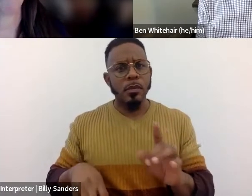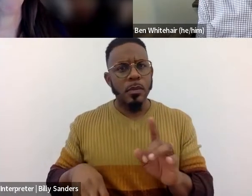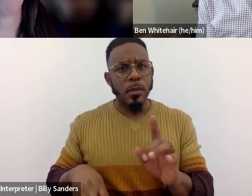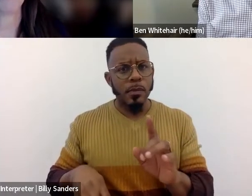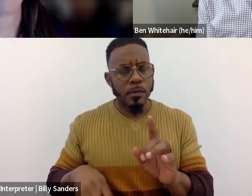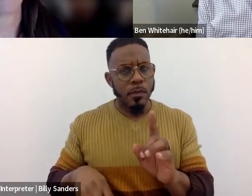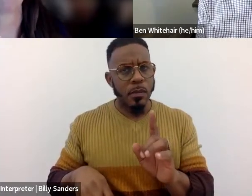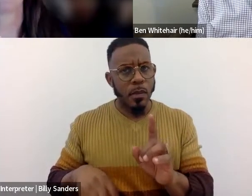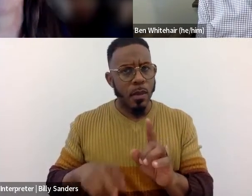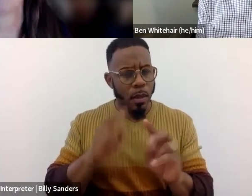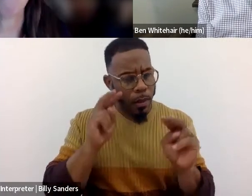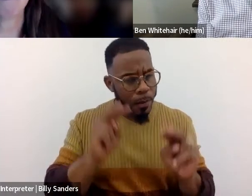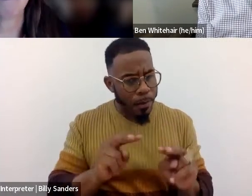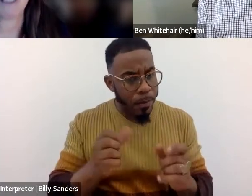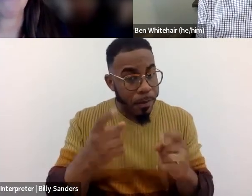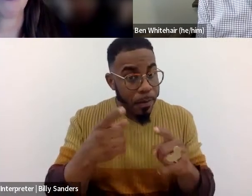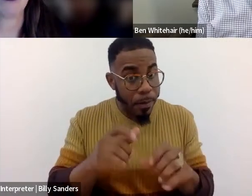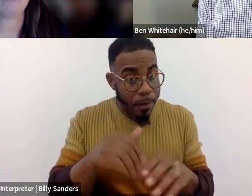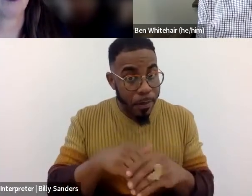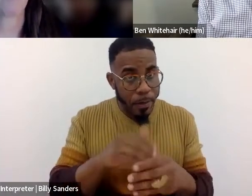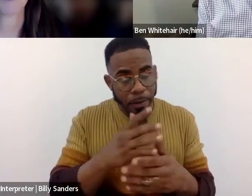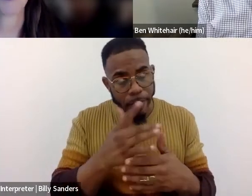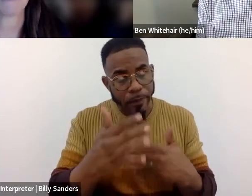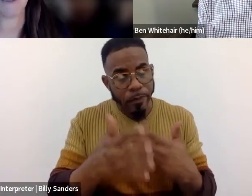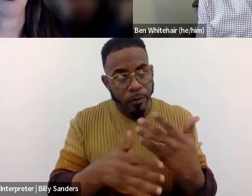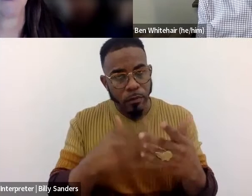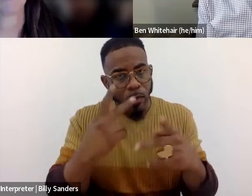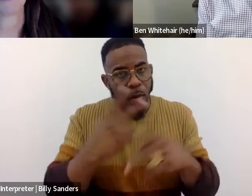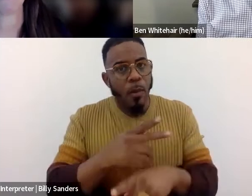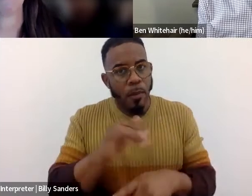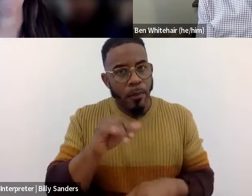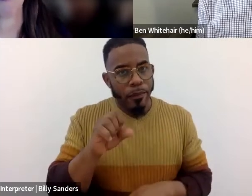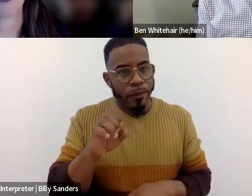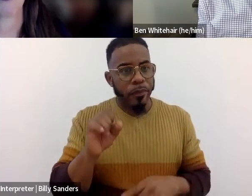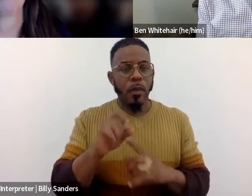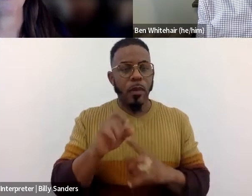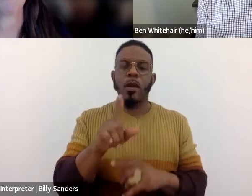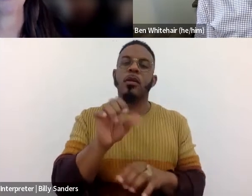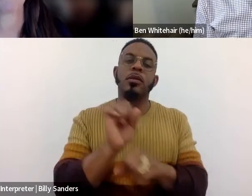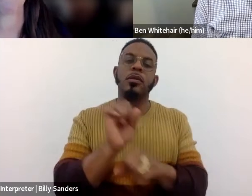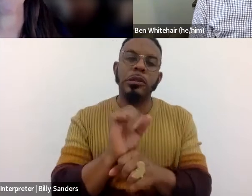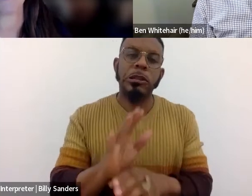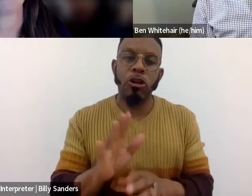What could happen and the kind of the worst case scenario is that your employer chooses to bring